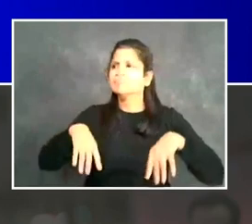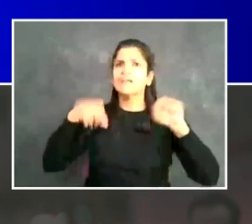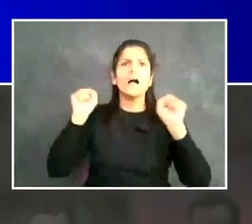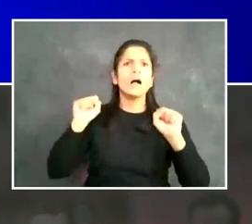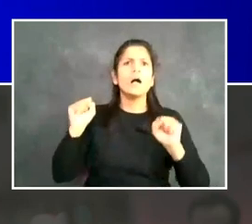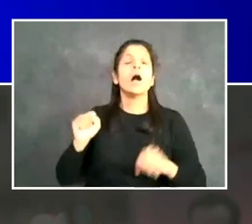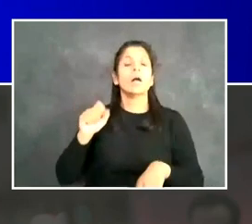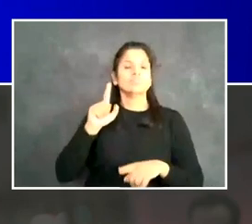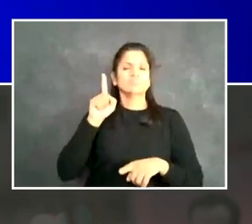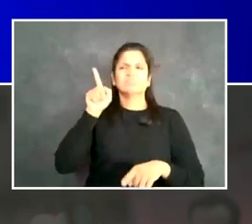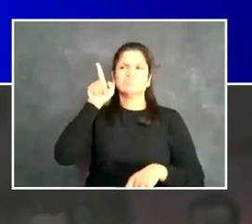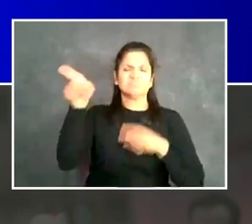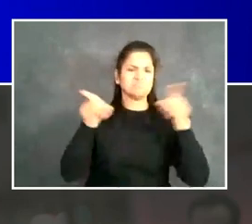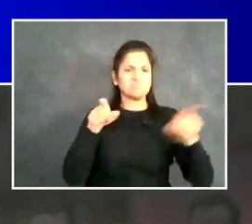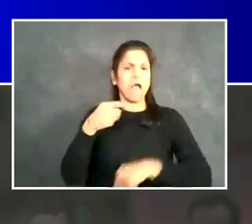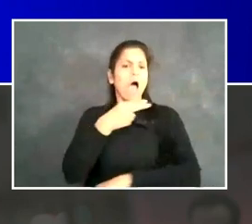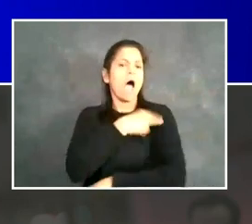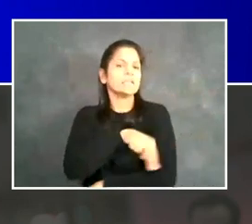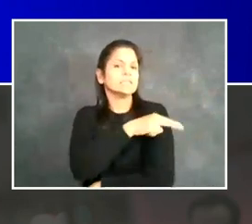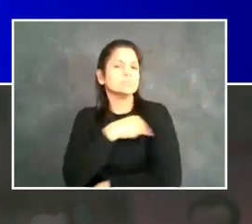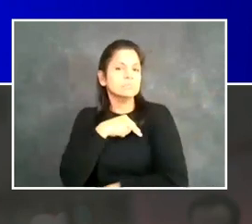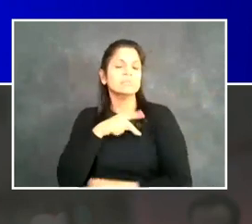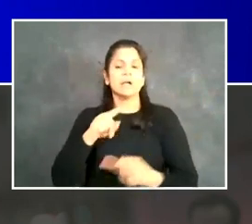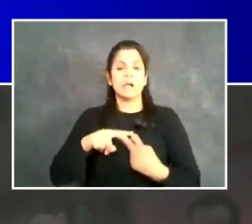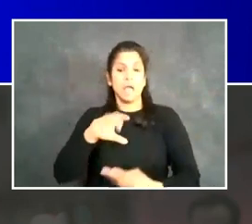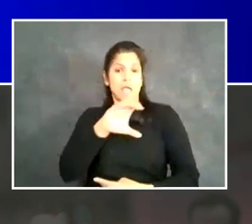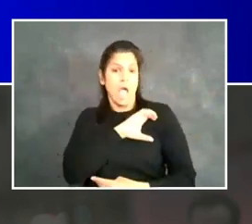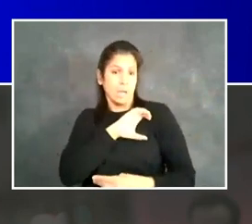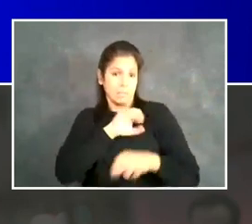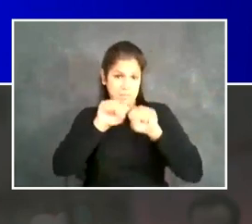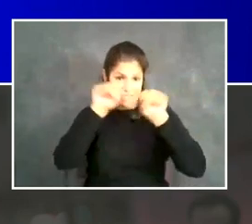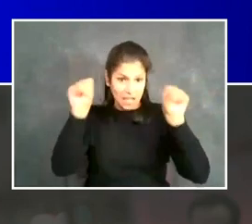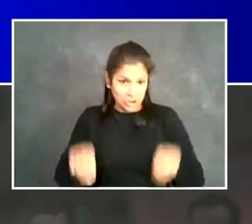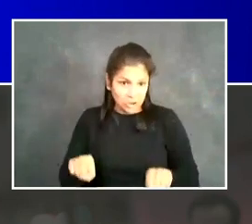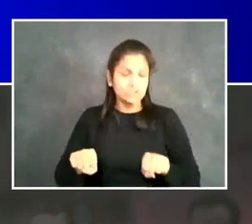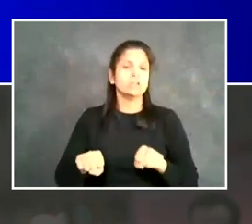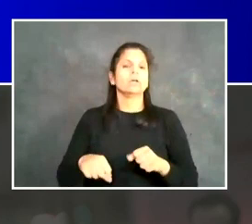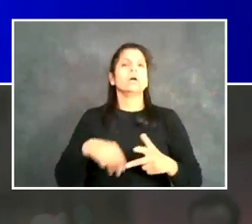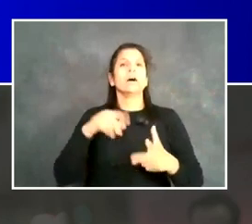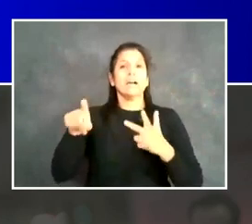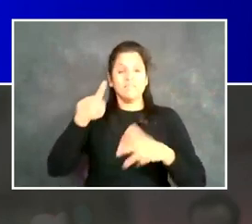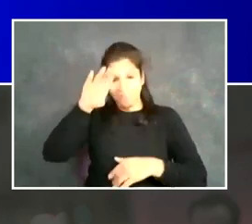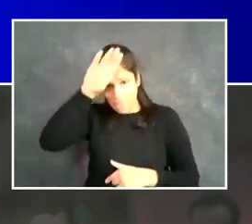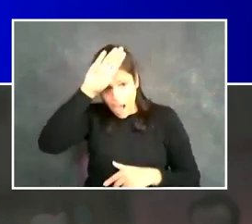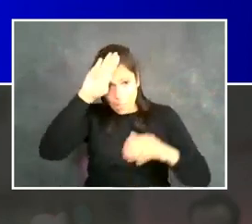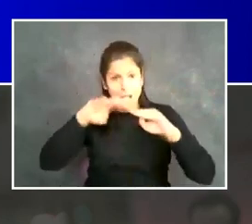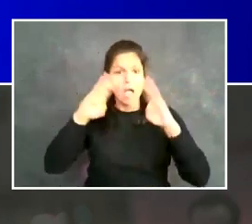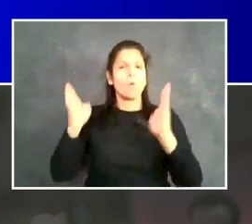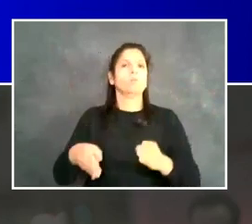HOUSES, POLICE PRECINCTS, AT CORRECTION FACILITIES, WHEREVER